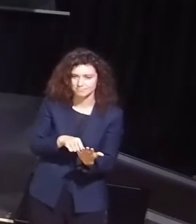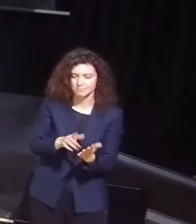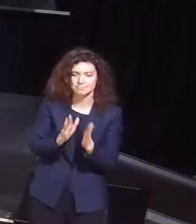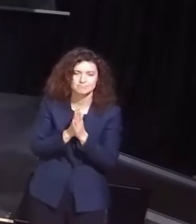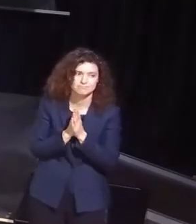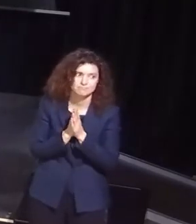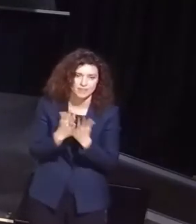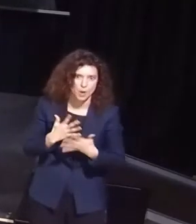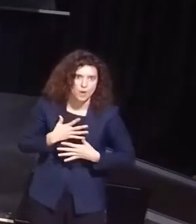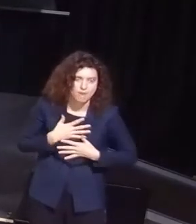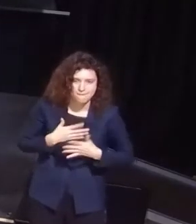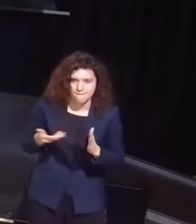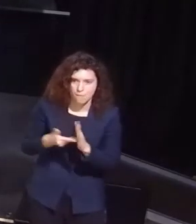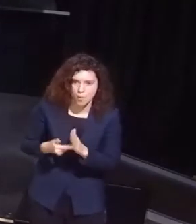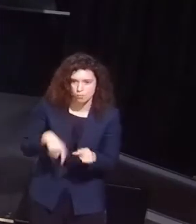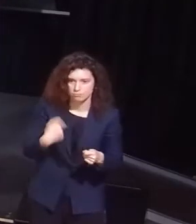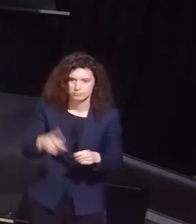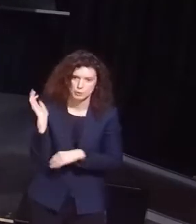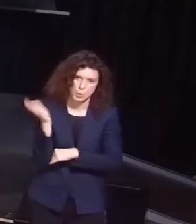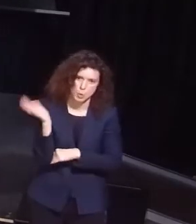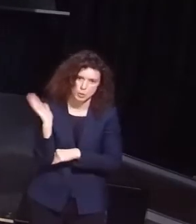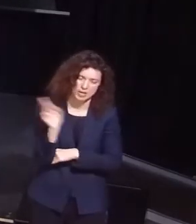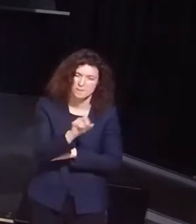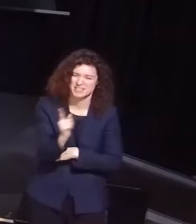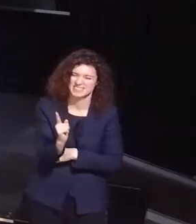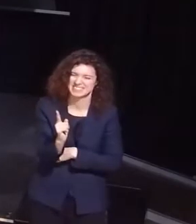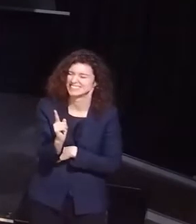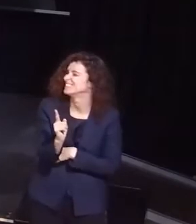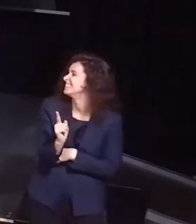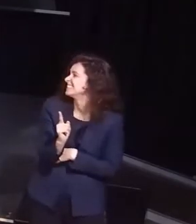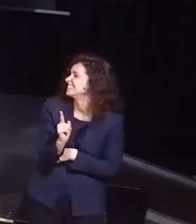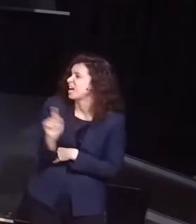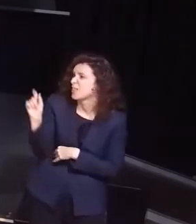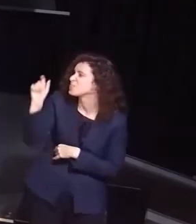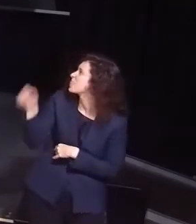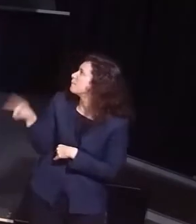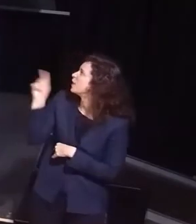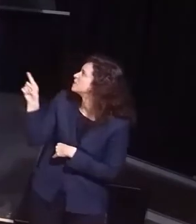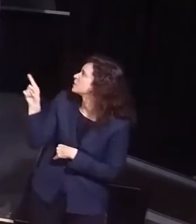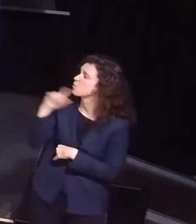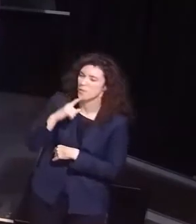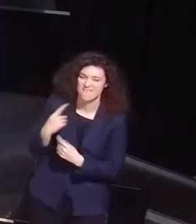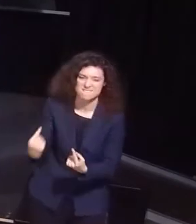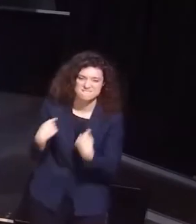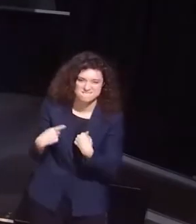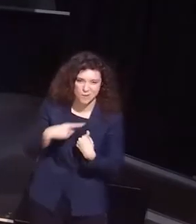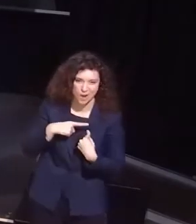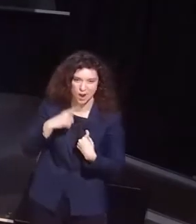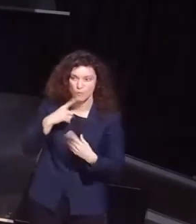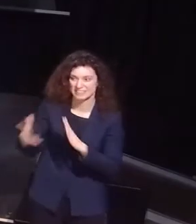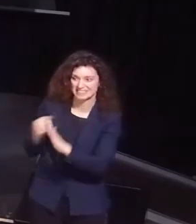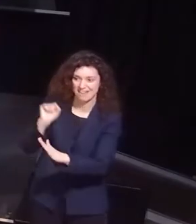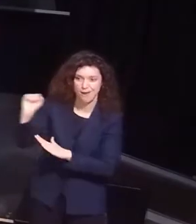but...this person would kill me, because I would be stealing her thunder. The next talk will be Tara going deep